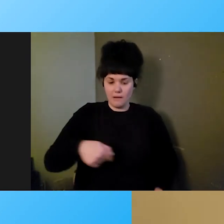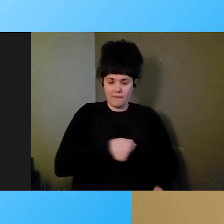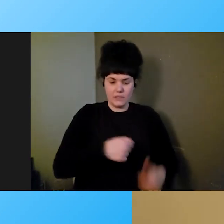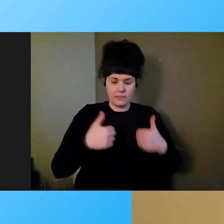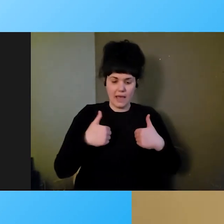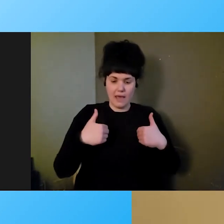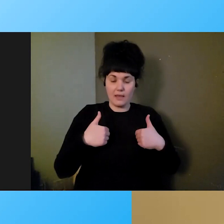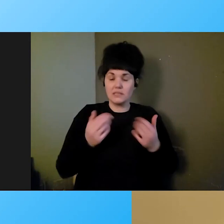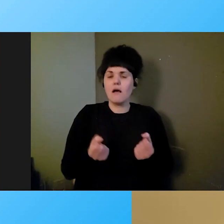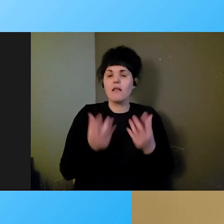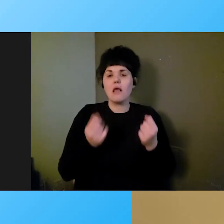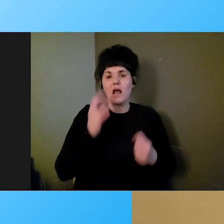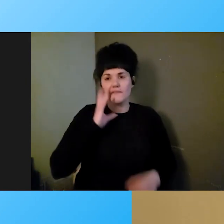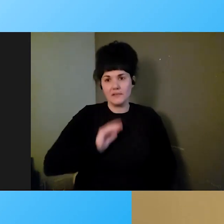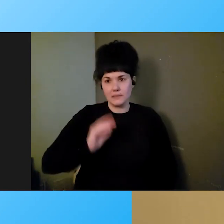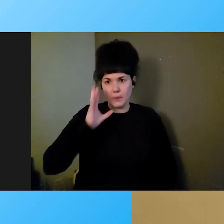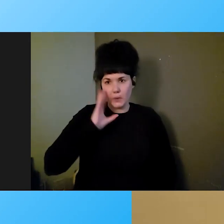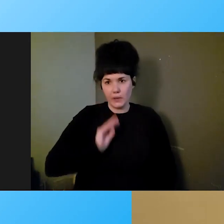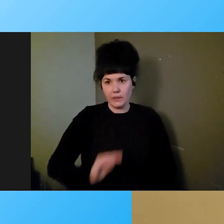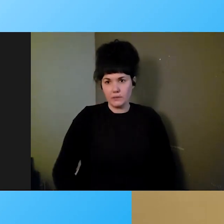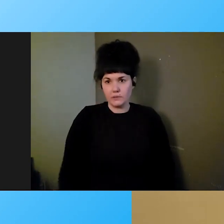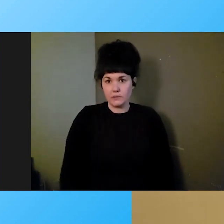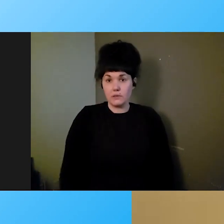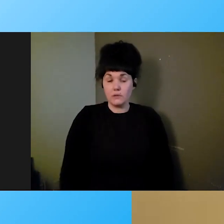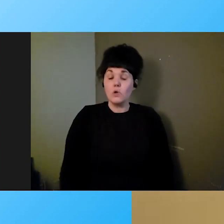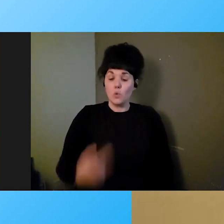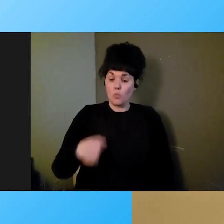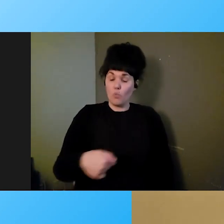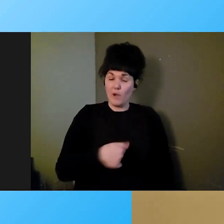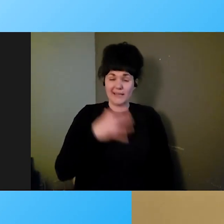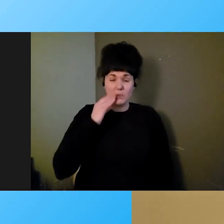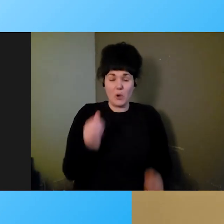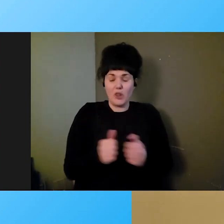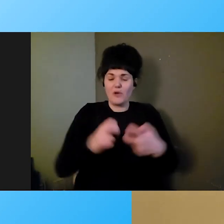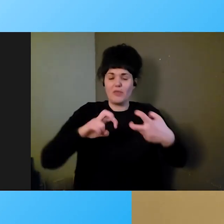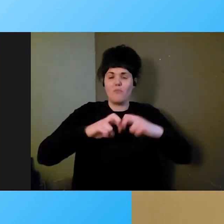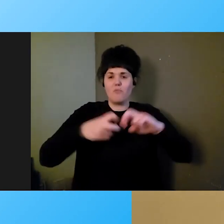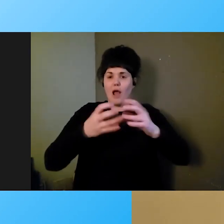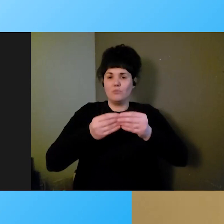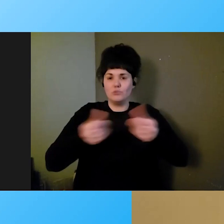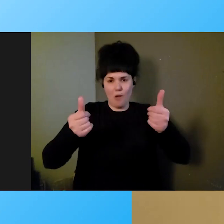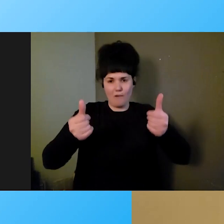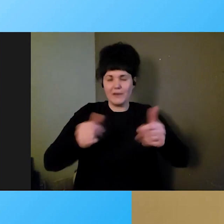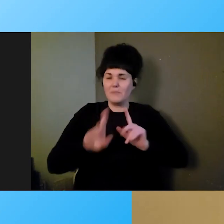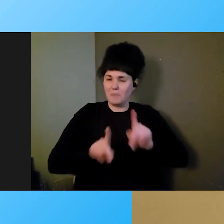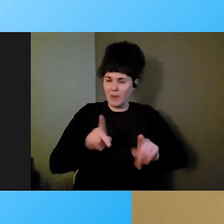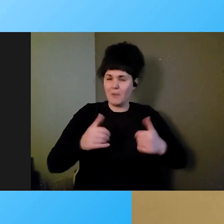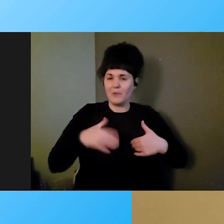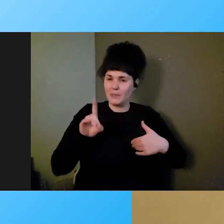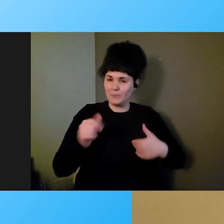lot of experience in problem solving as people with disabilities. We certainly have